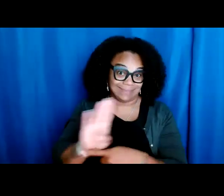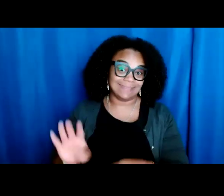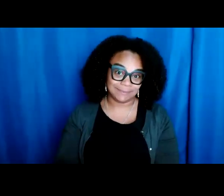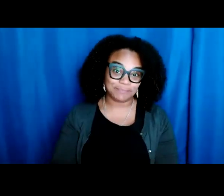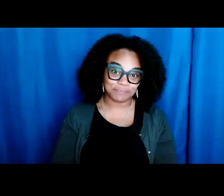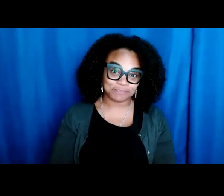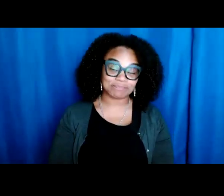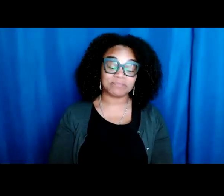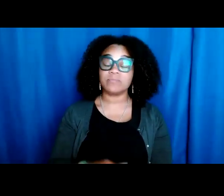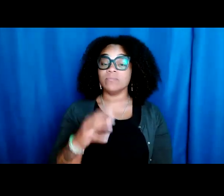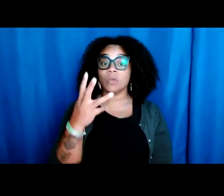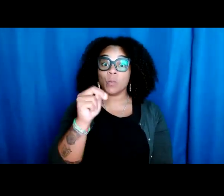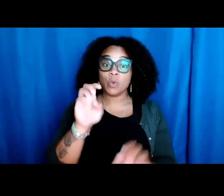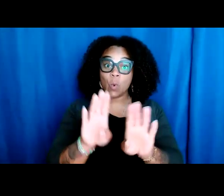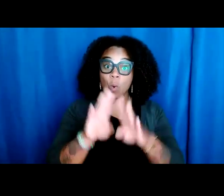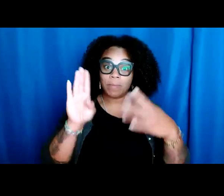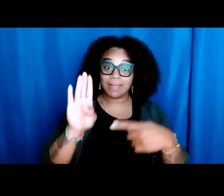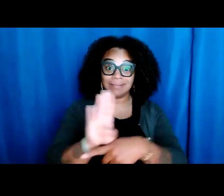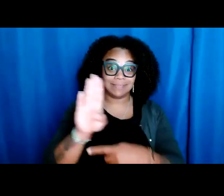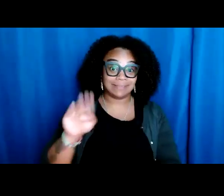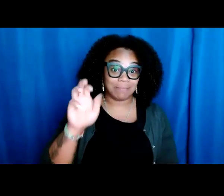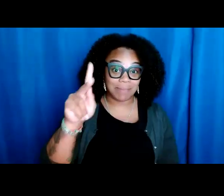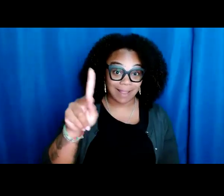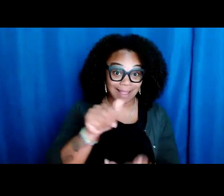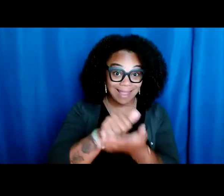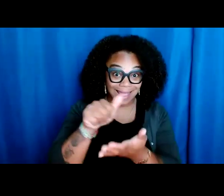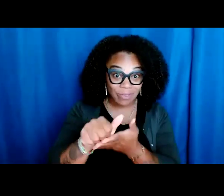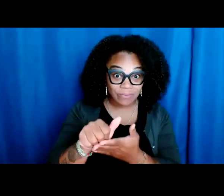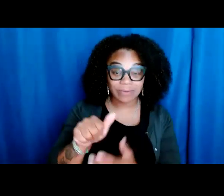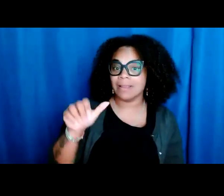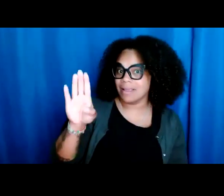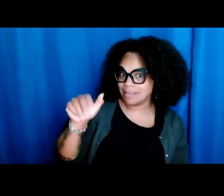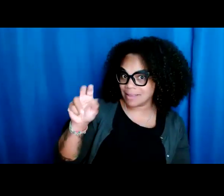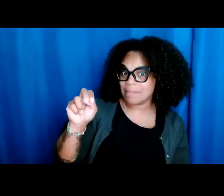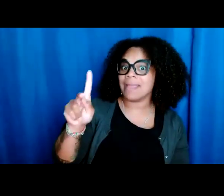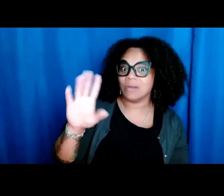When you open your business bank account, the bank is go to check that your business is in